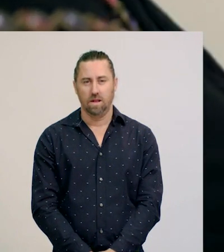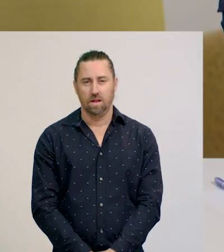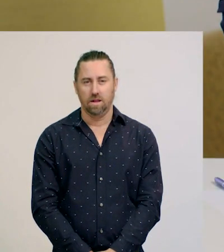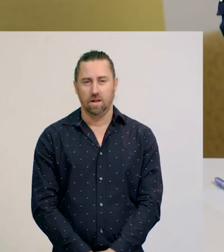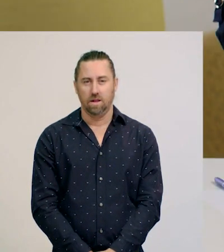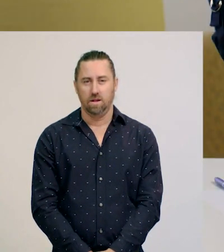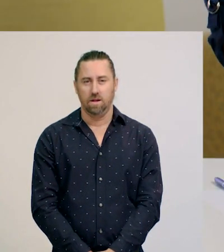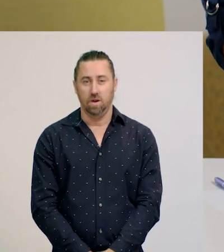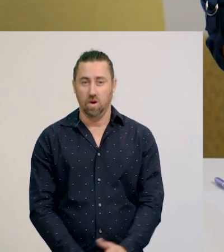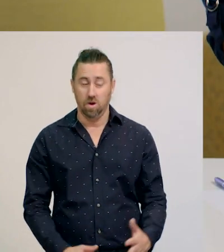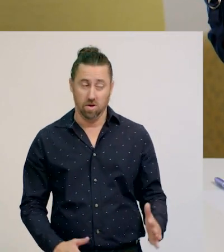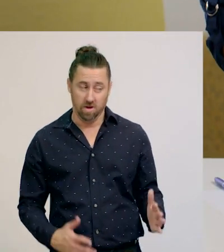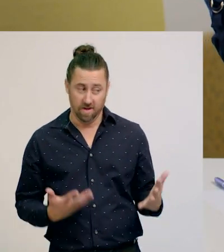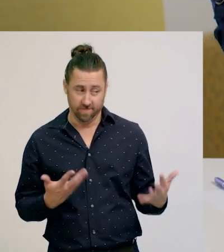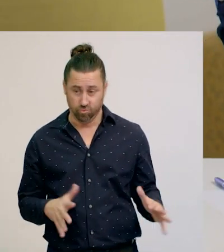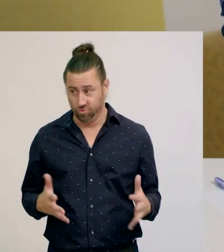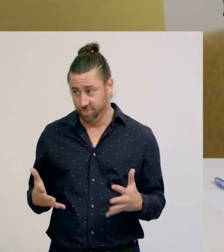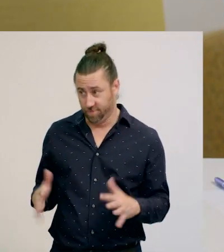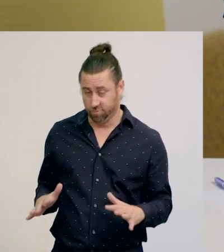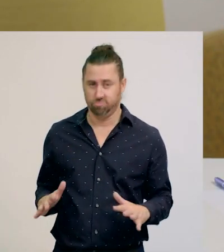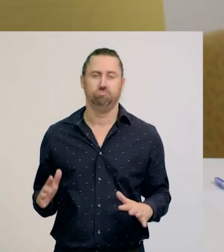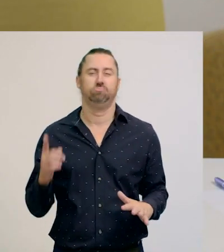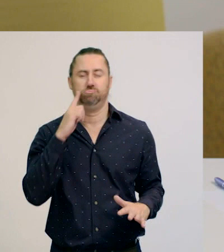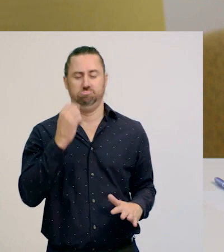We've both finished! So, I'll share my expression first.